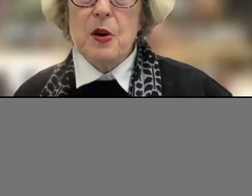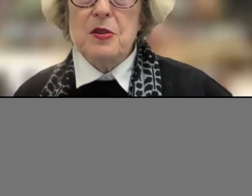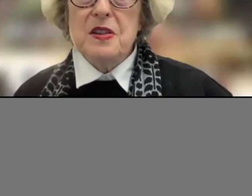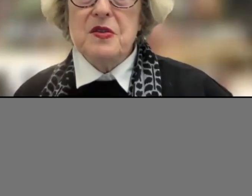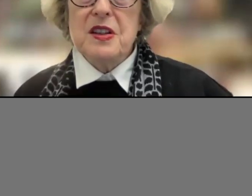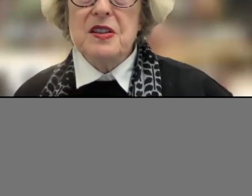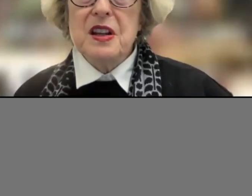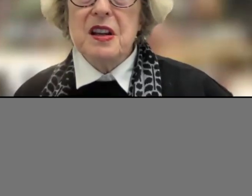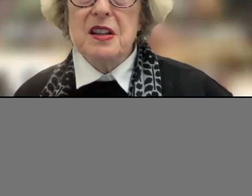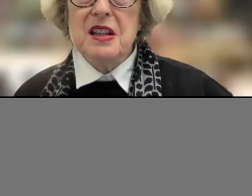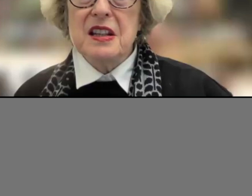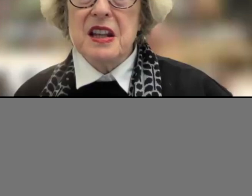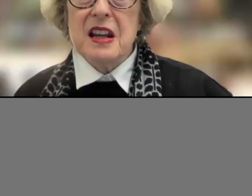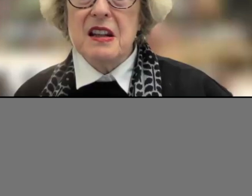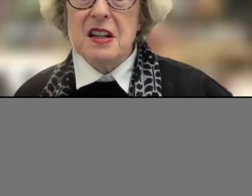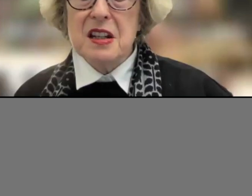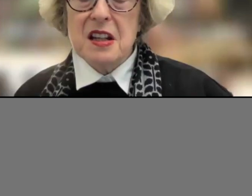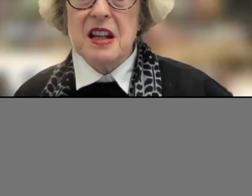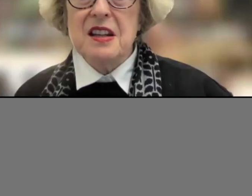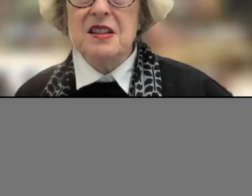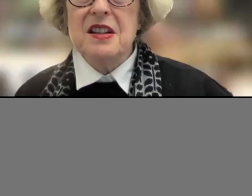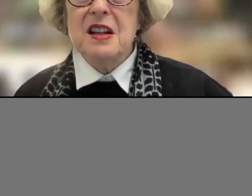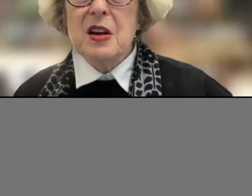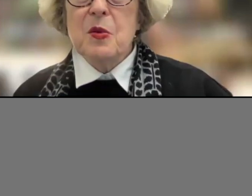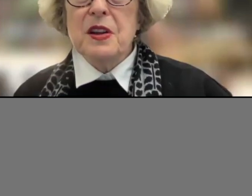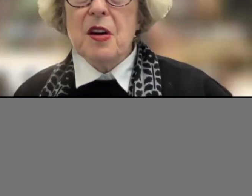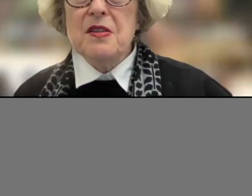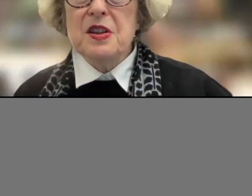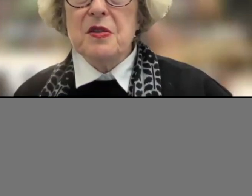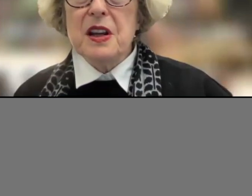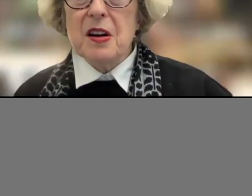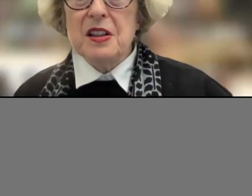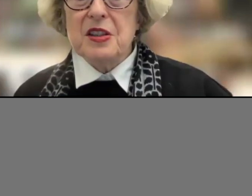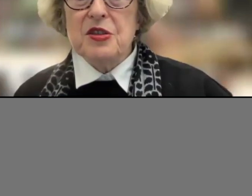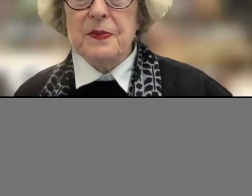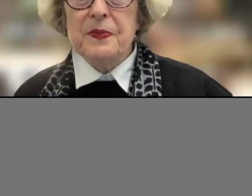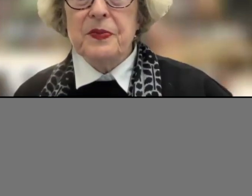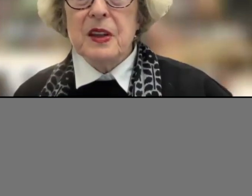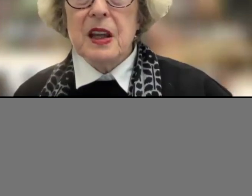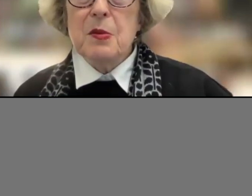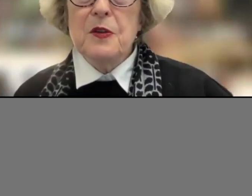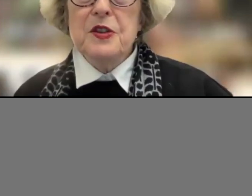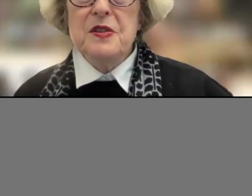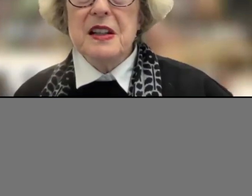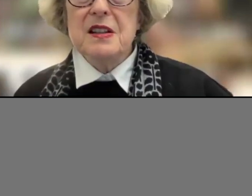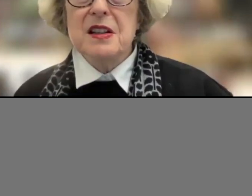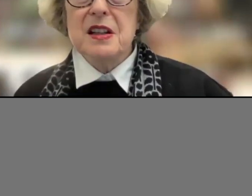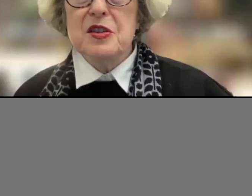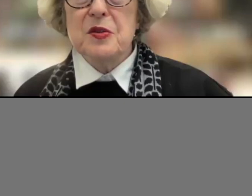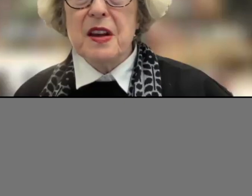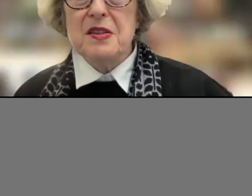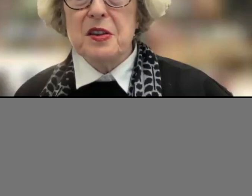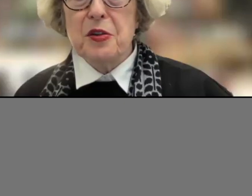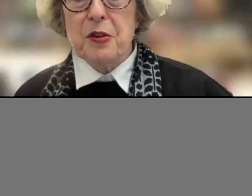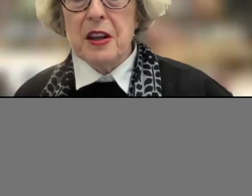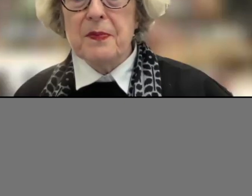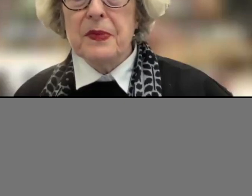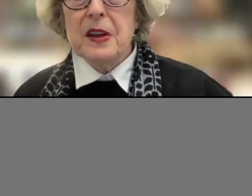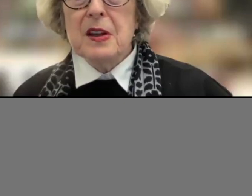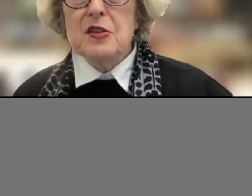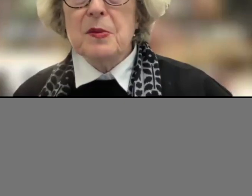Bolton Street in 1998 with an honours degree in Architecture. He moved to New Zealand in 2003 to